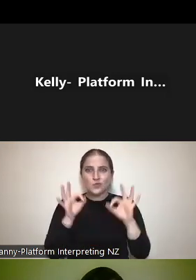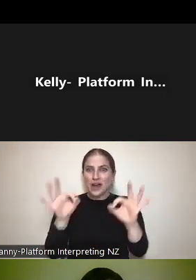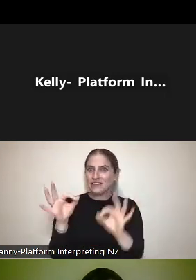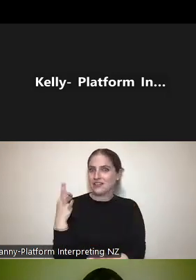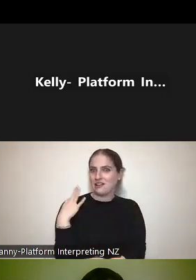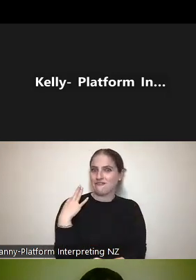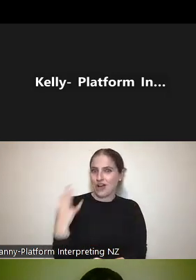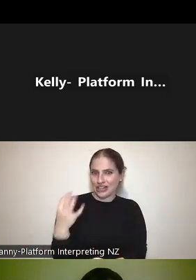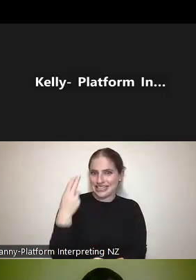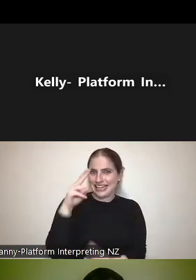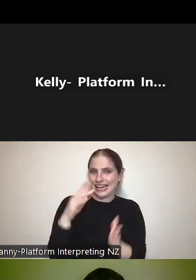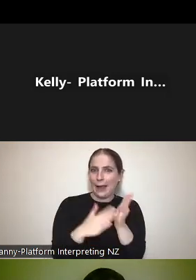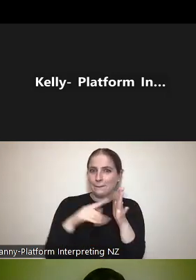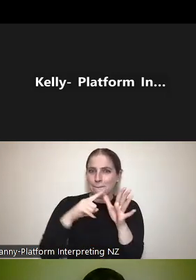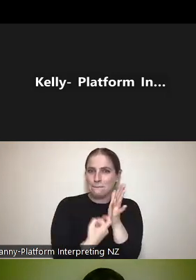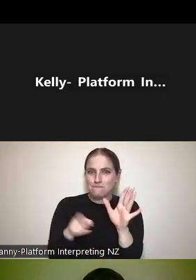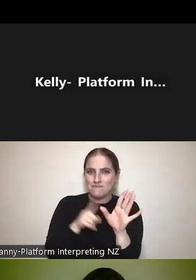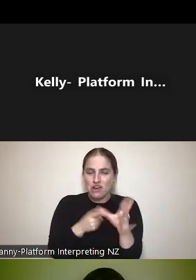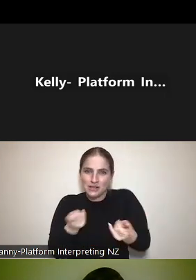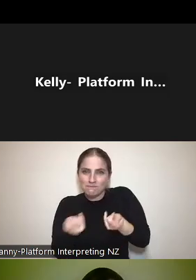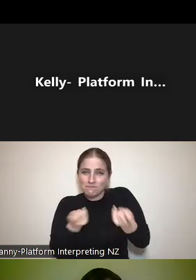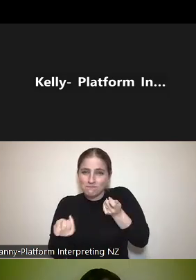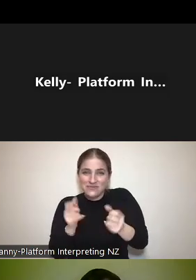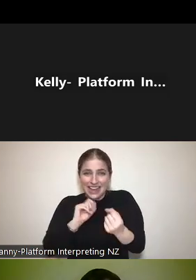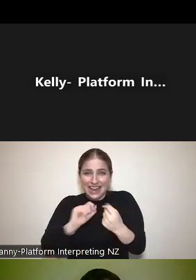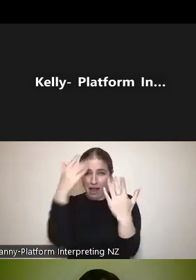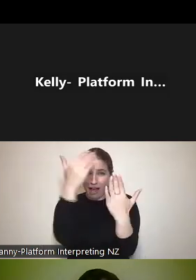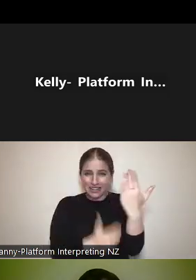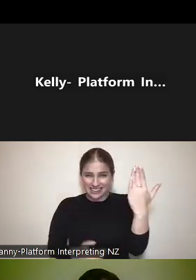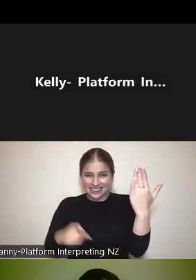And it hits so many different people, and that's how the blind and low vision